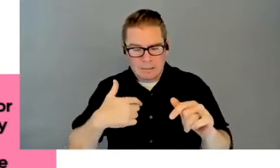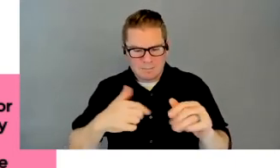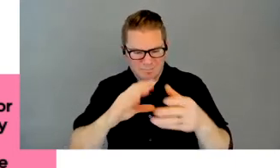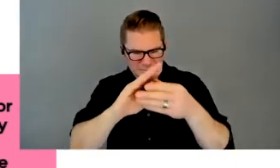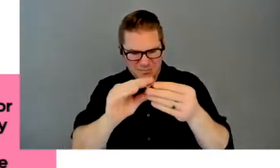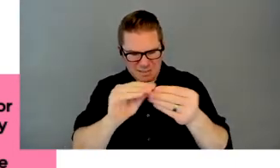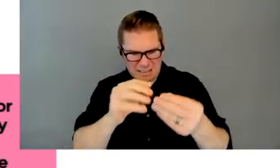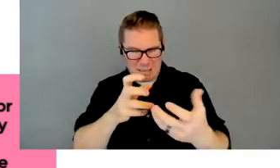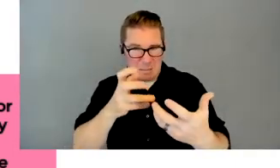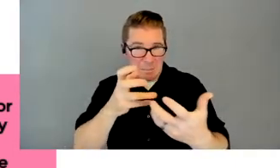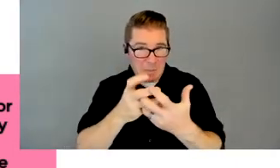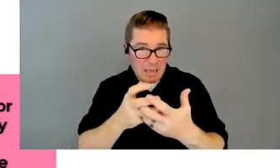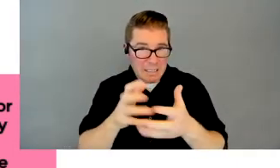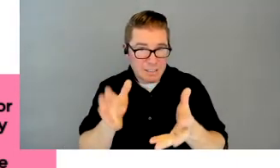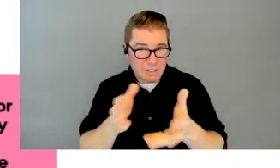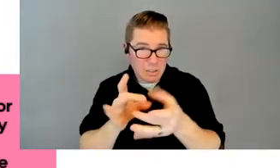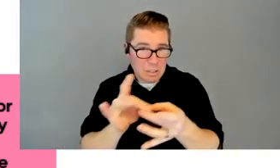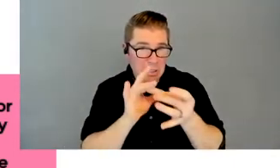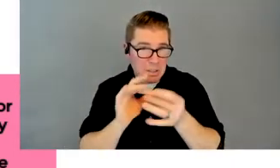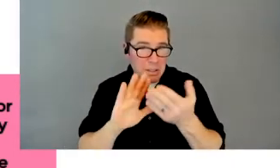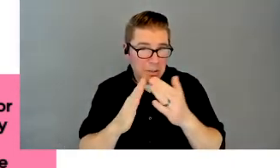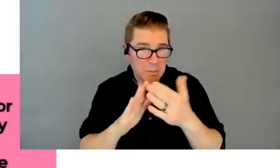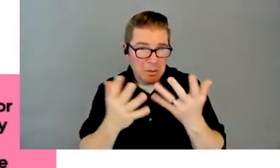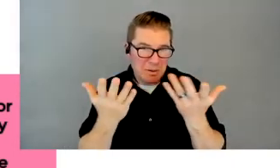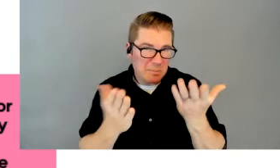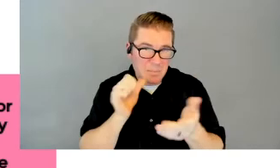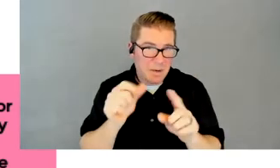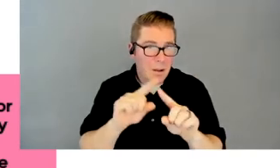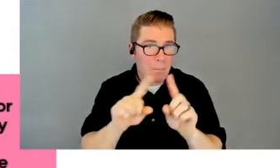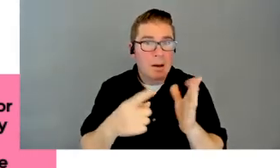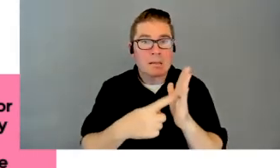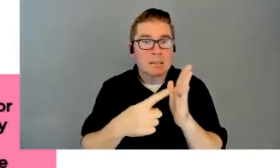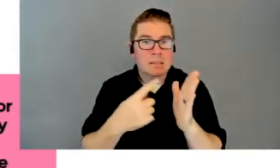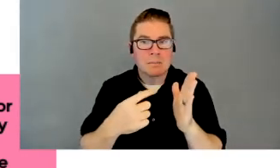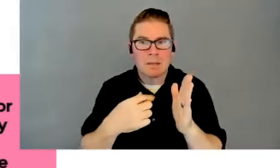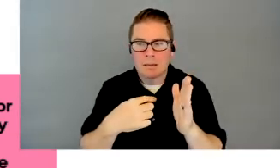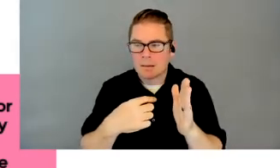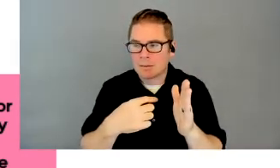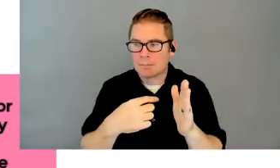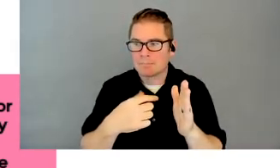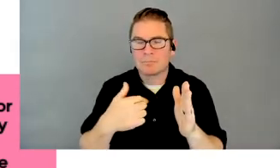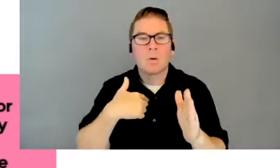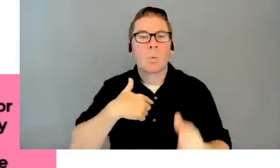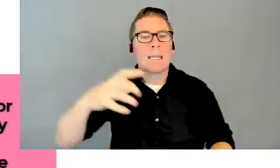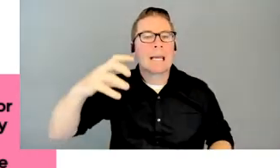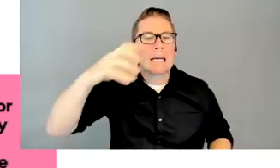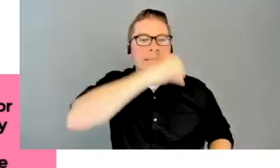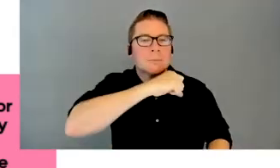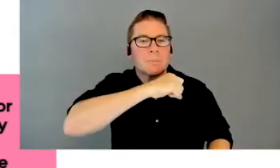a memory was triggered on, you know, us assuming sometimes. I was the director of student activities for about eight years and